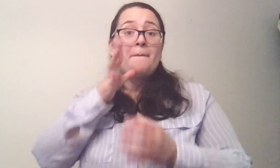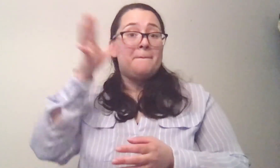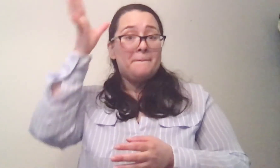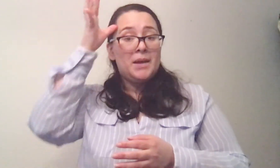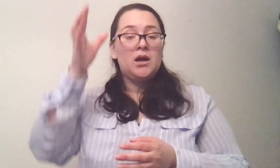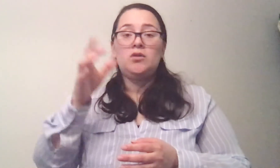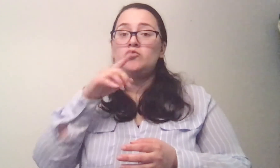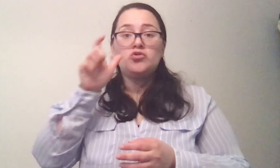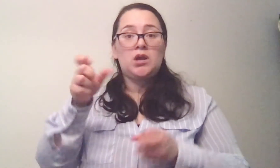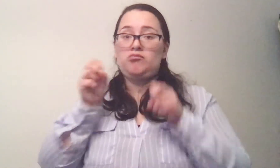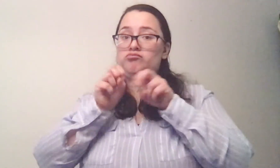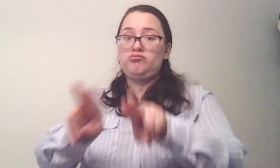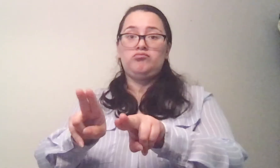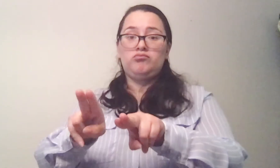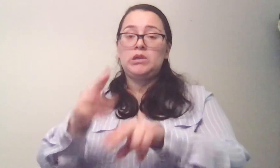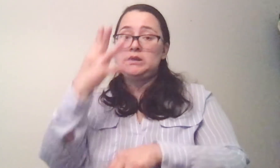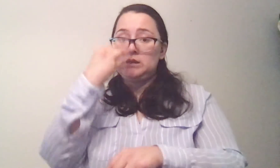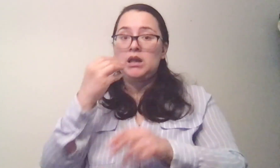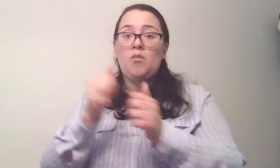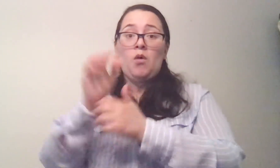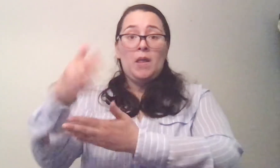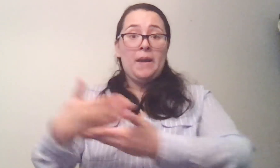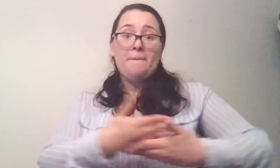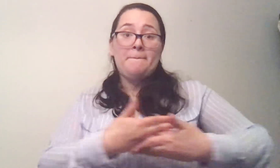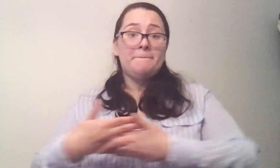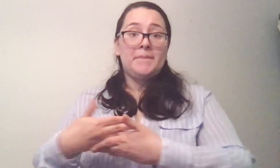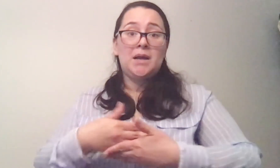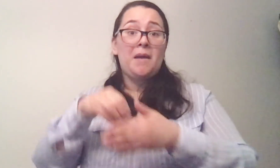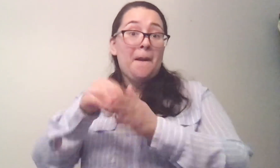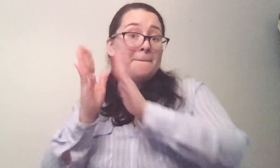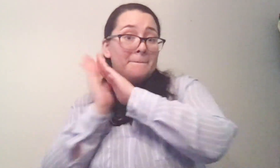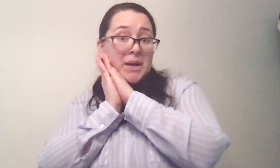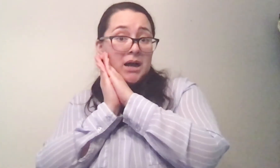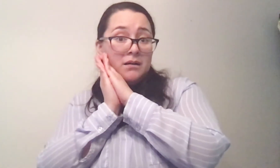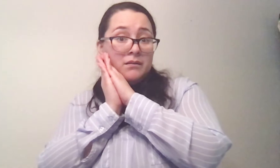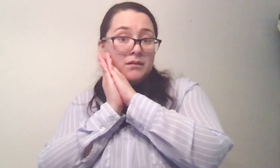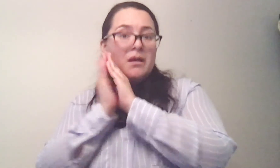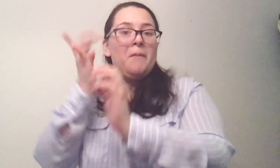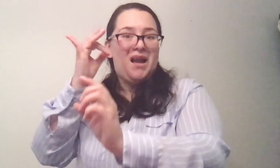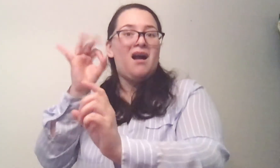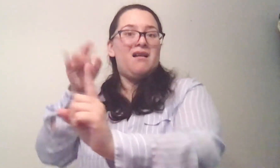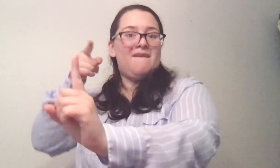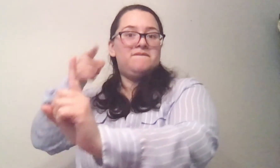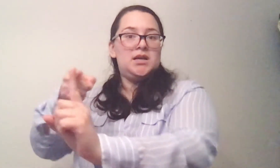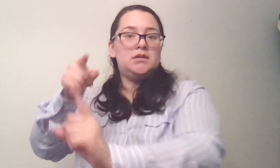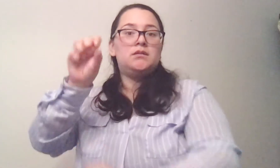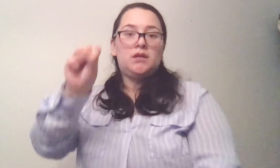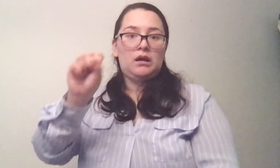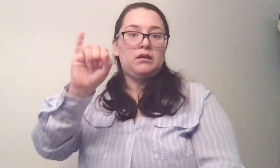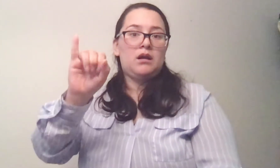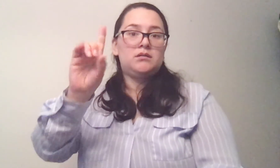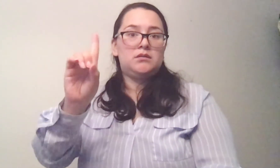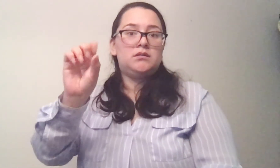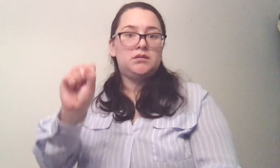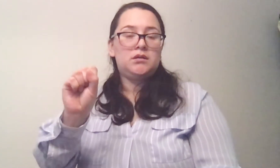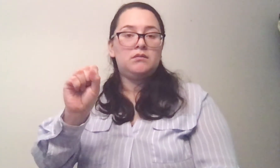parents don't co-sleep with their baby in bed (because of SIDS).